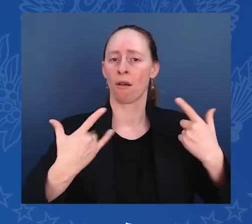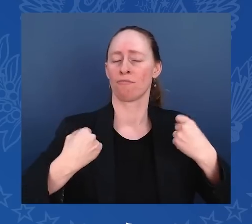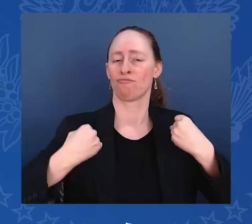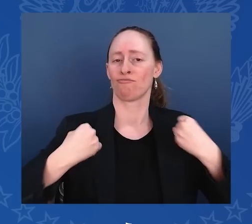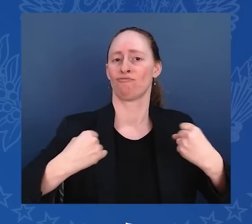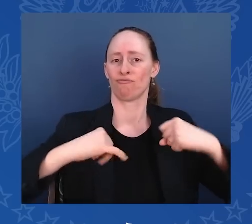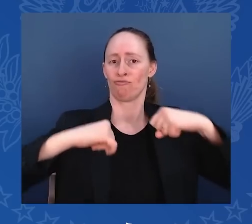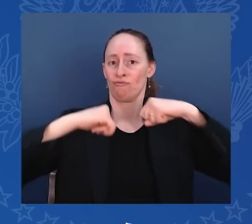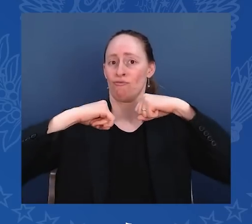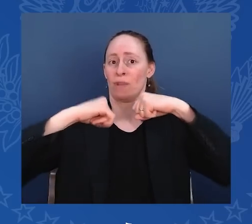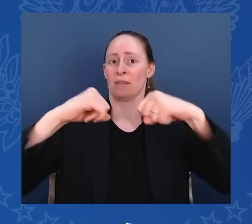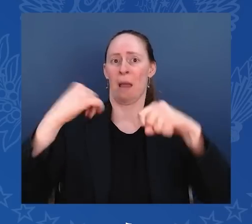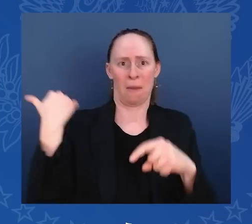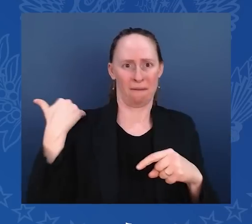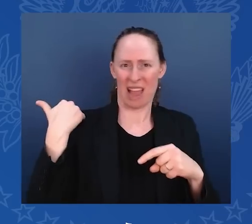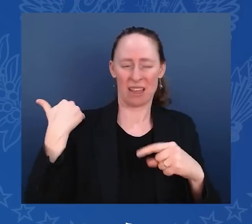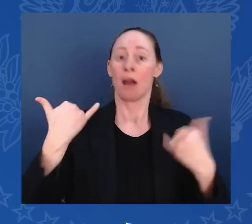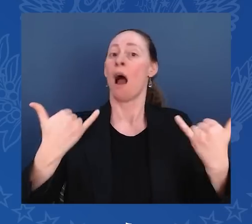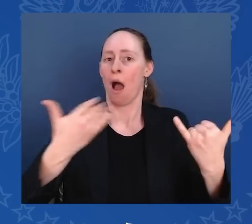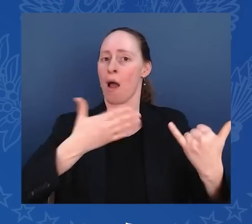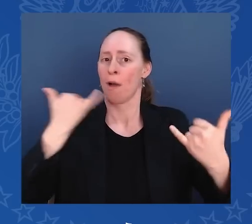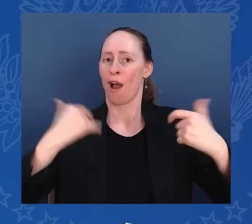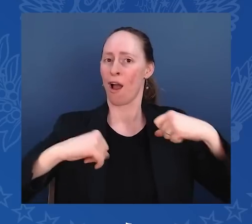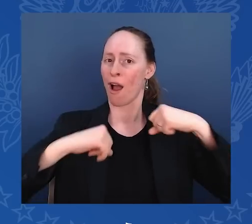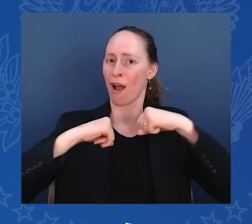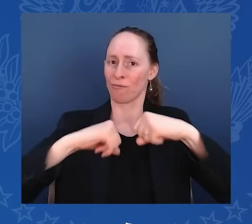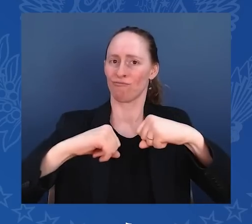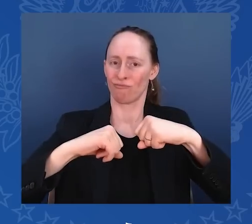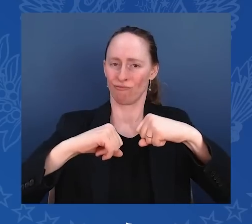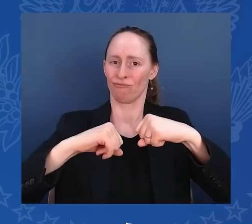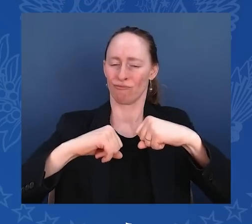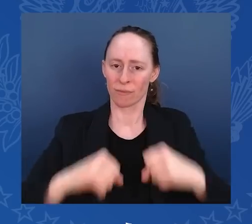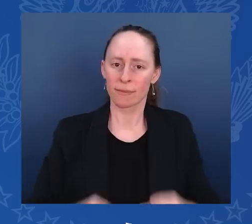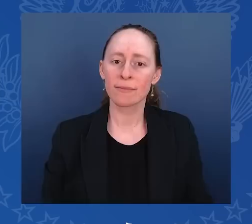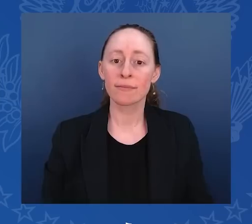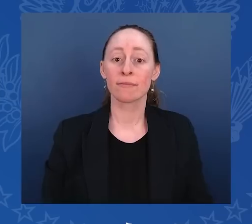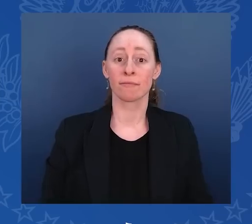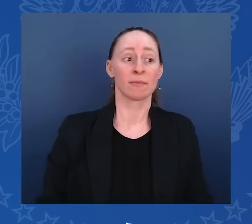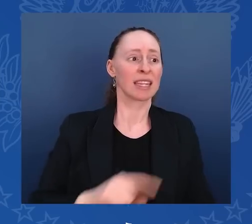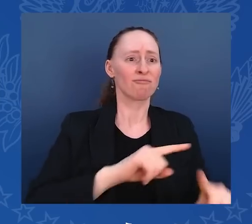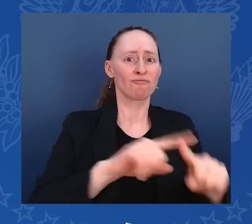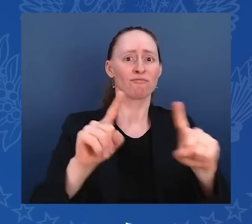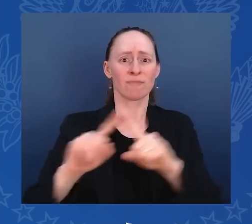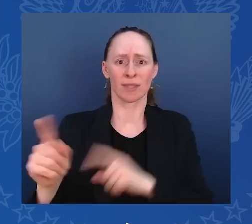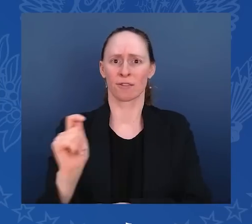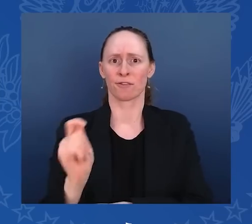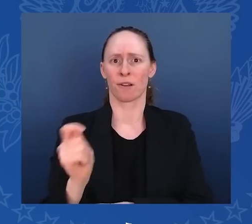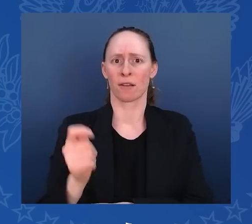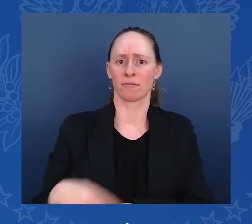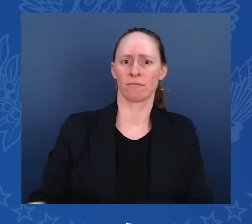In short, these judges will be the shield that protects our democracy.